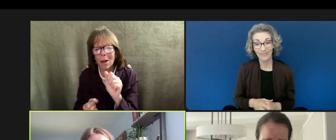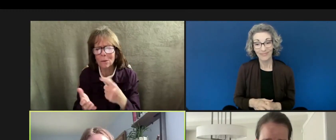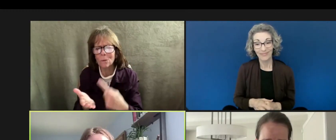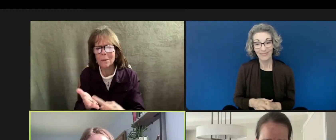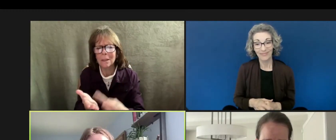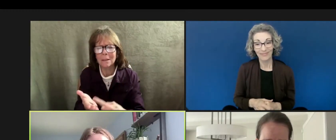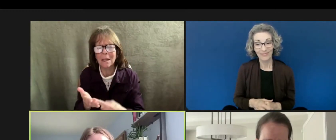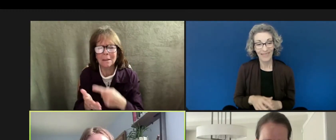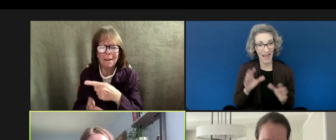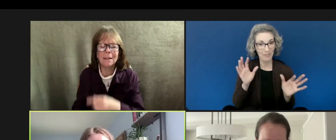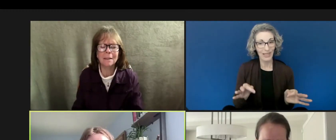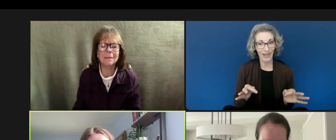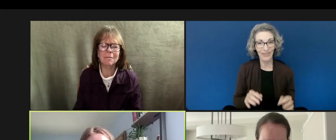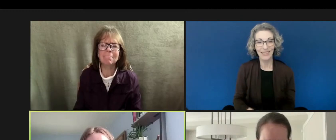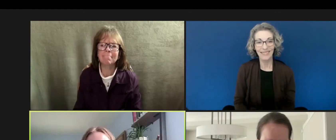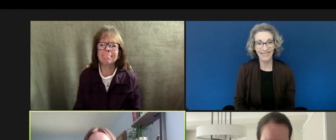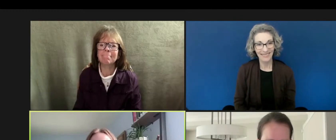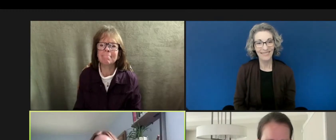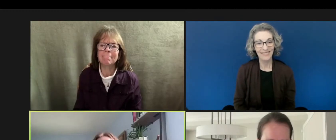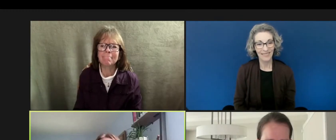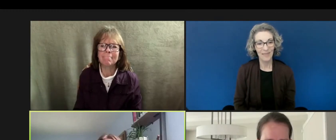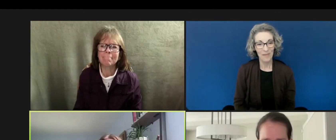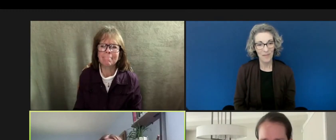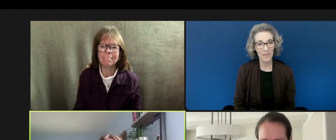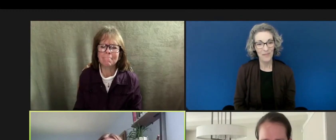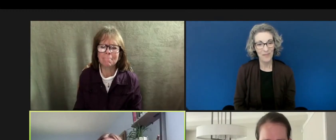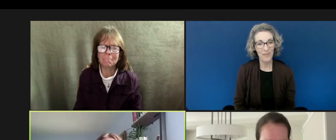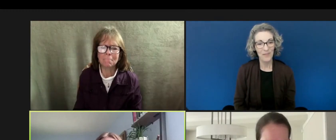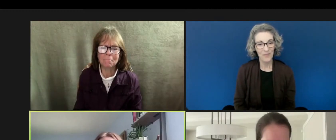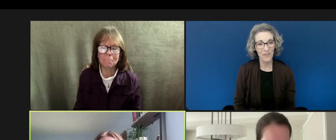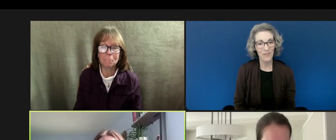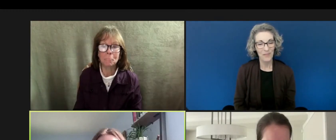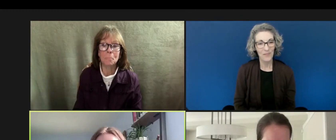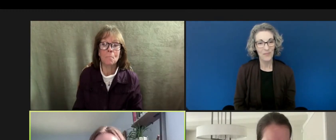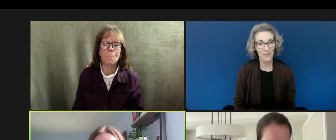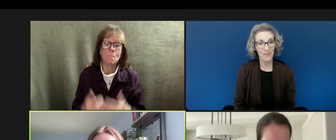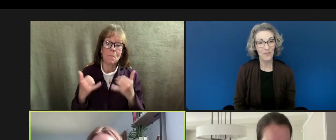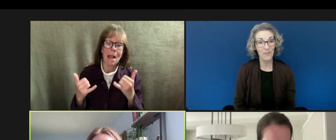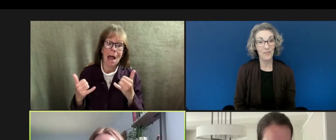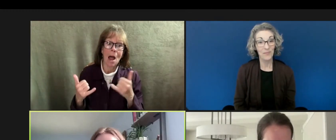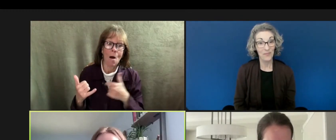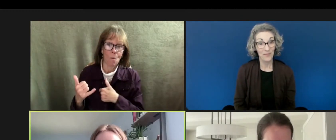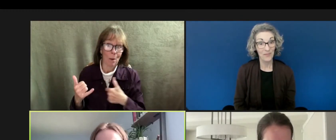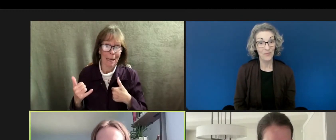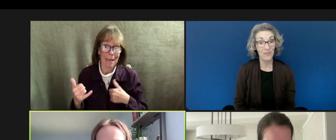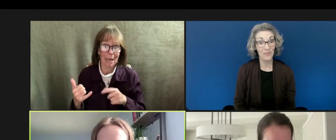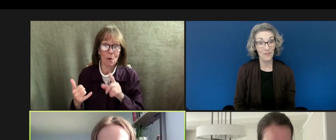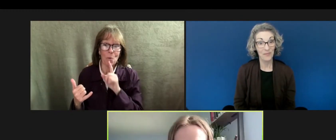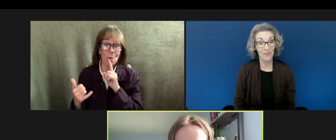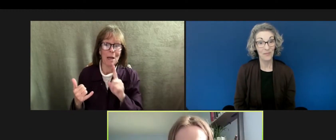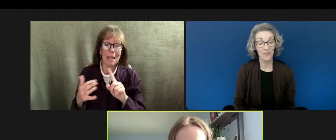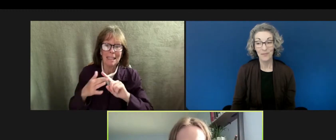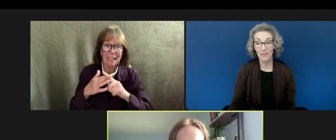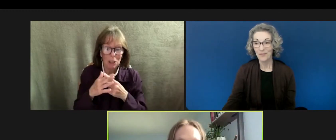Absolutely. So folks now we really get to lean into the magic of theater.